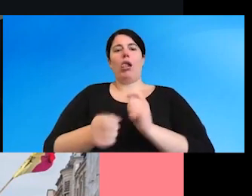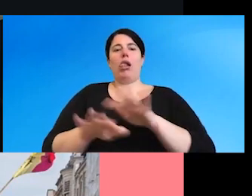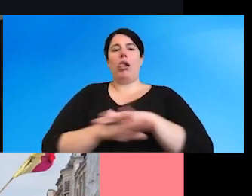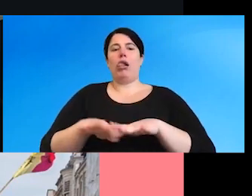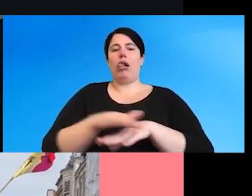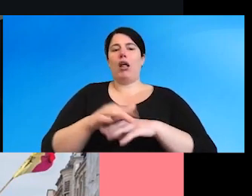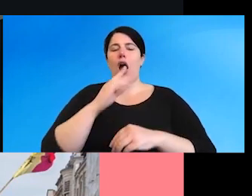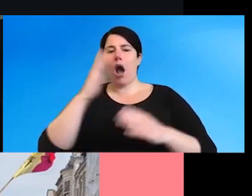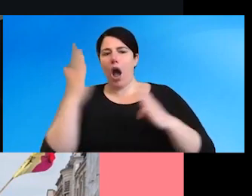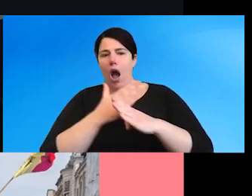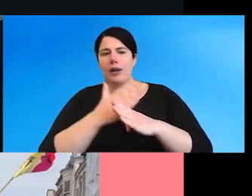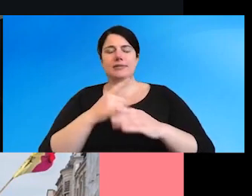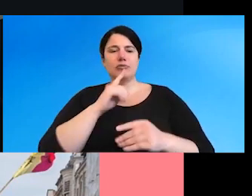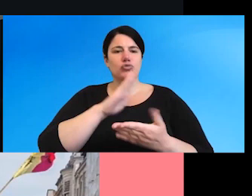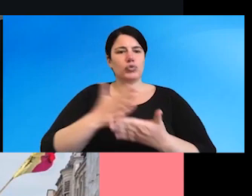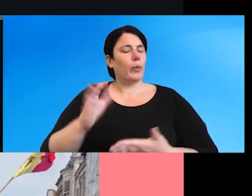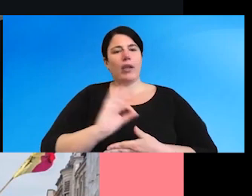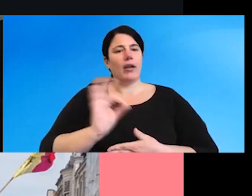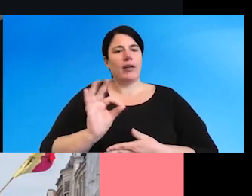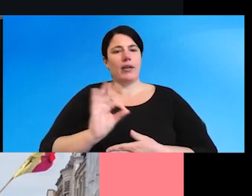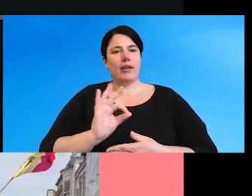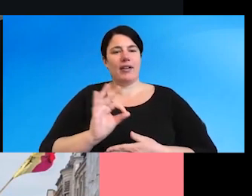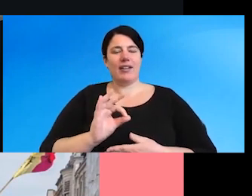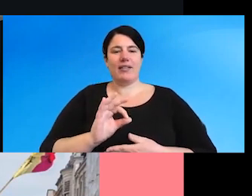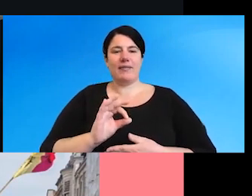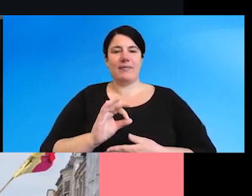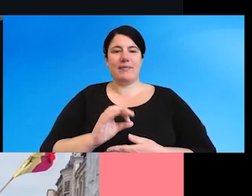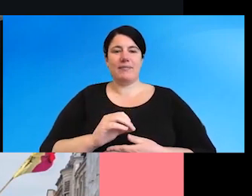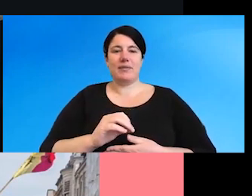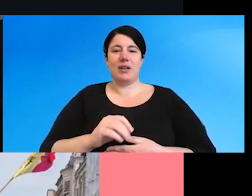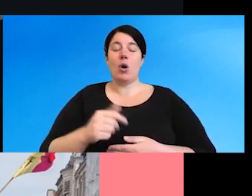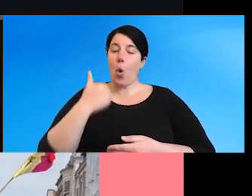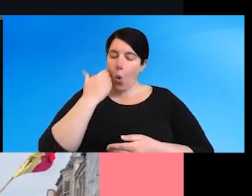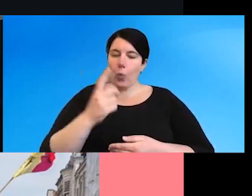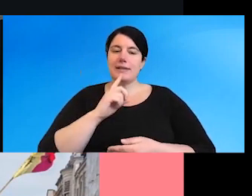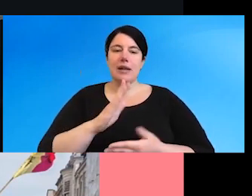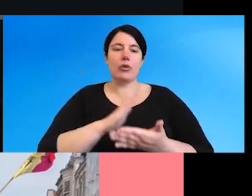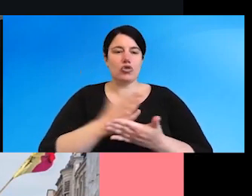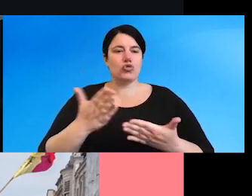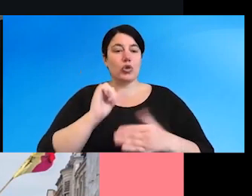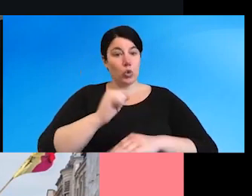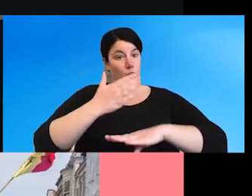That we lie. That's not the case. It shouldn't be the case. Always tell the truth. Your job is to put the